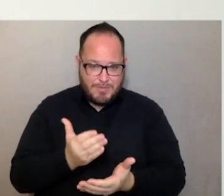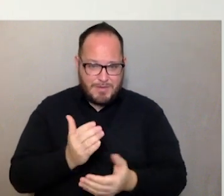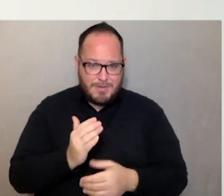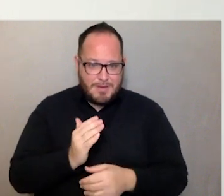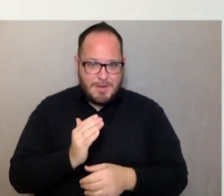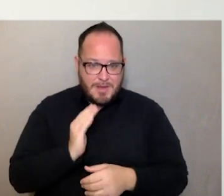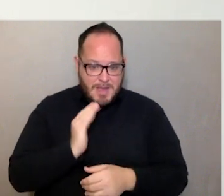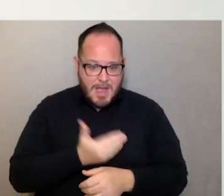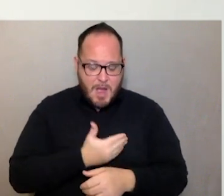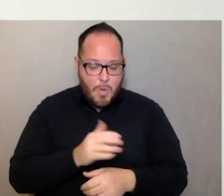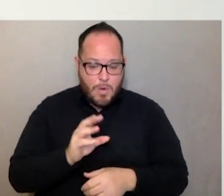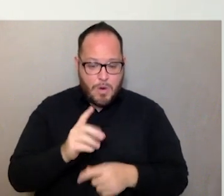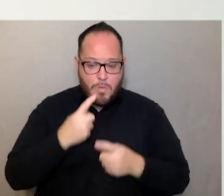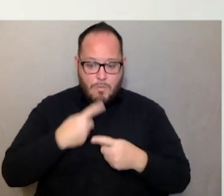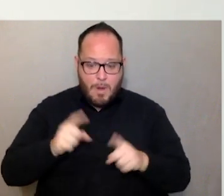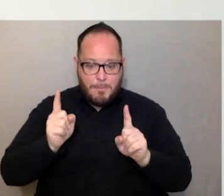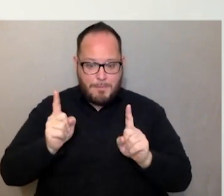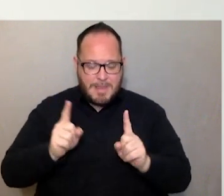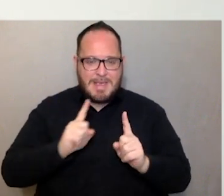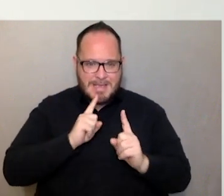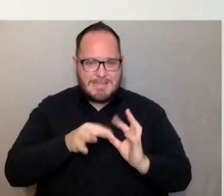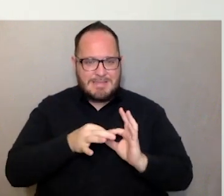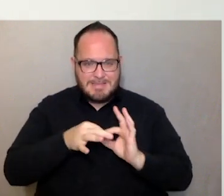THAT OUR WELL-BEING IS INTRINSICALLY LINKED TO THE WELL-BEING OF OUR NEIGHBORS, SO